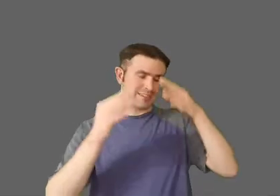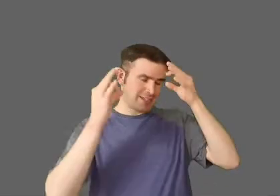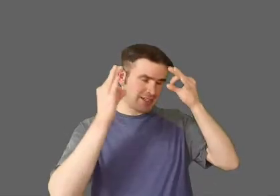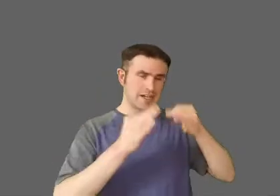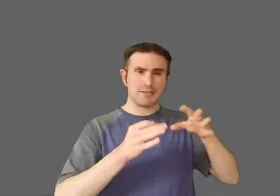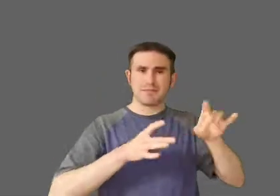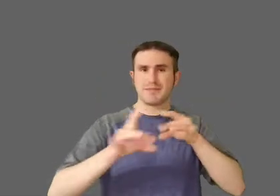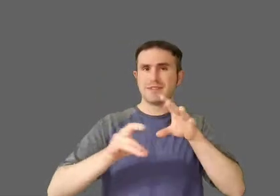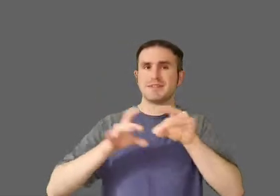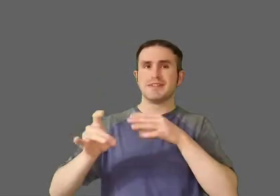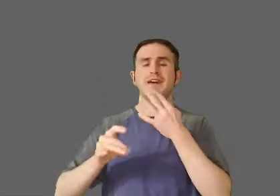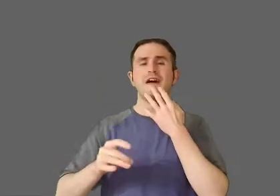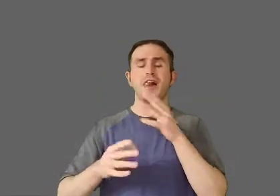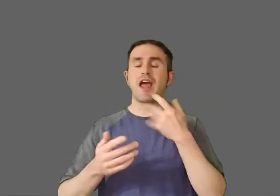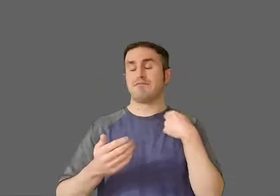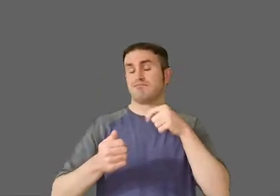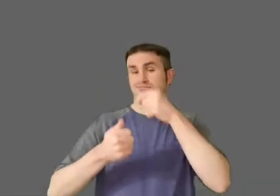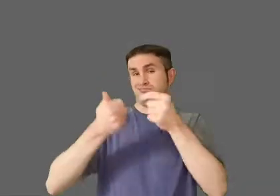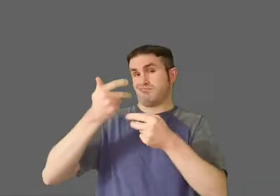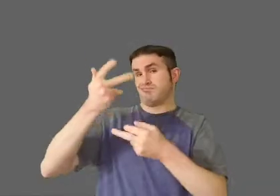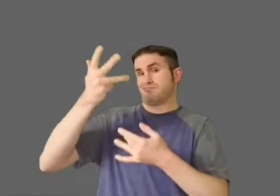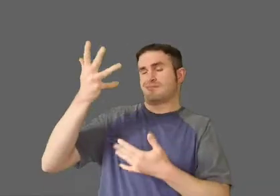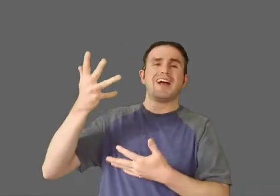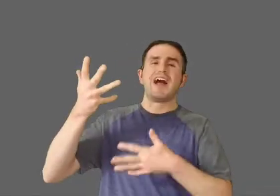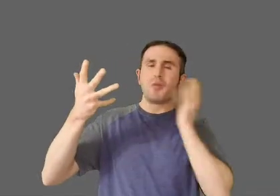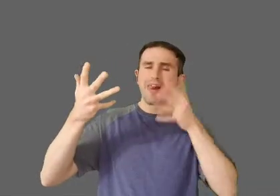you can go with. There's a lot more of course but we're just going to keep this being very basic